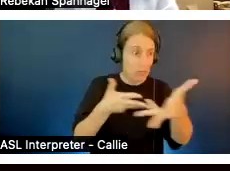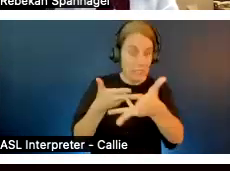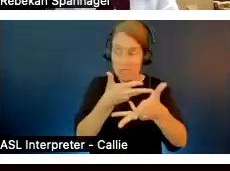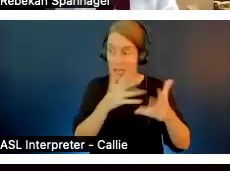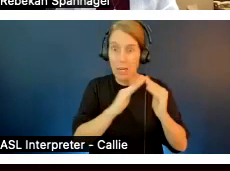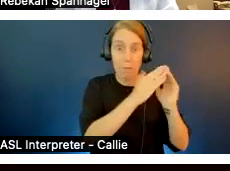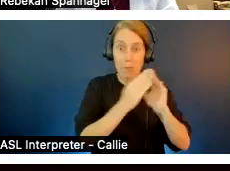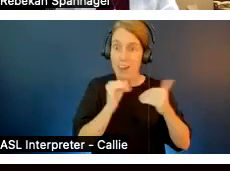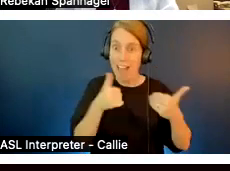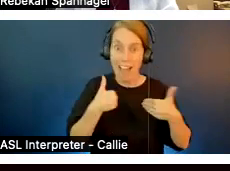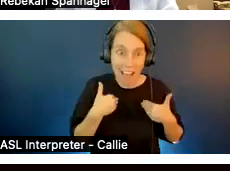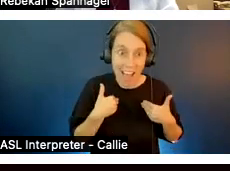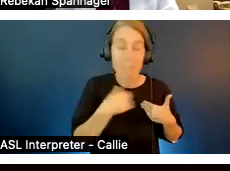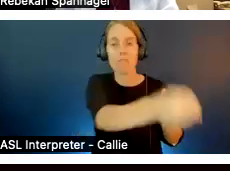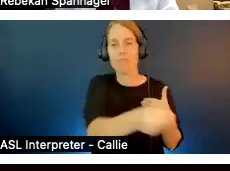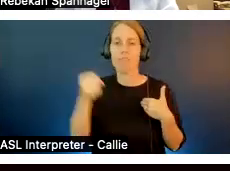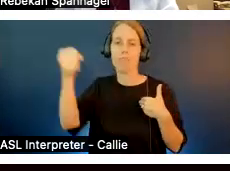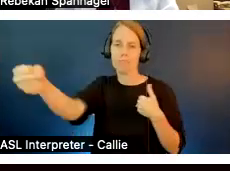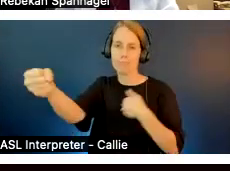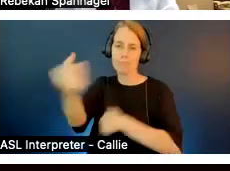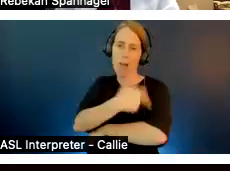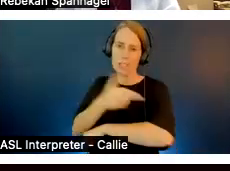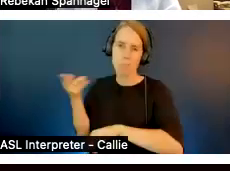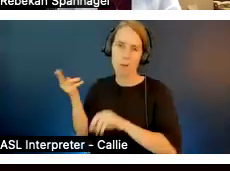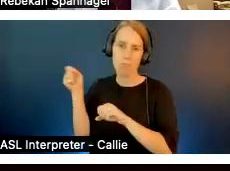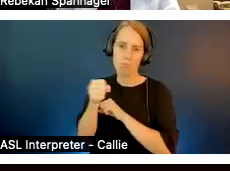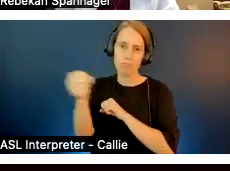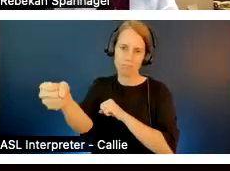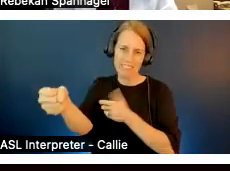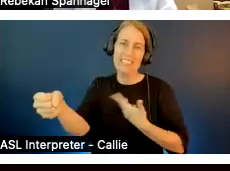incredibly important that they meet that level of care and are able to access those services